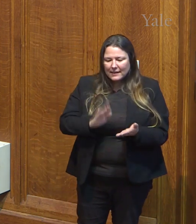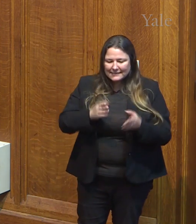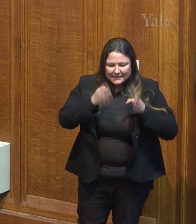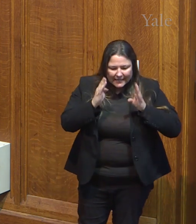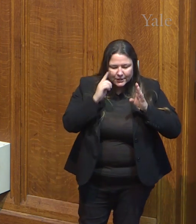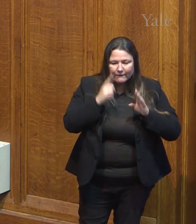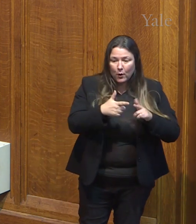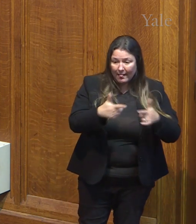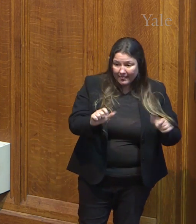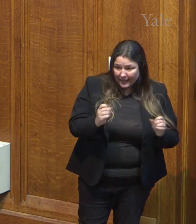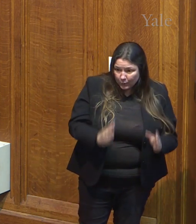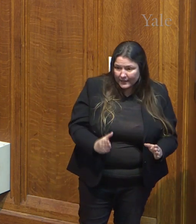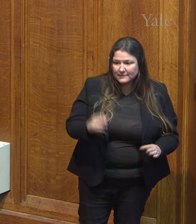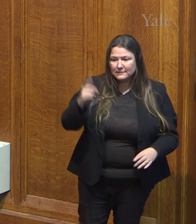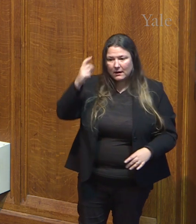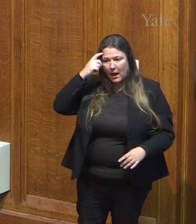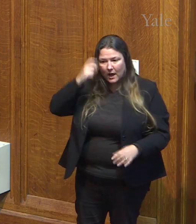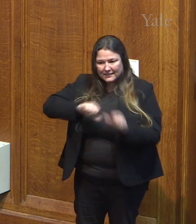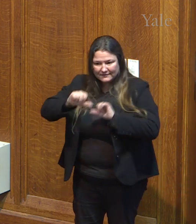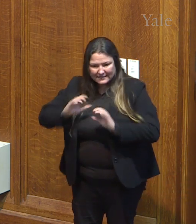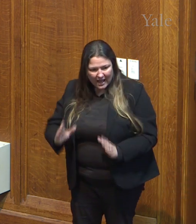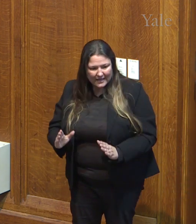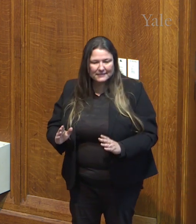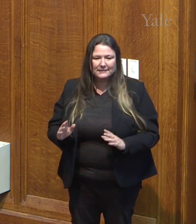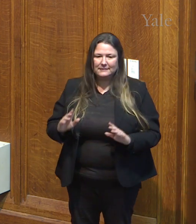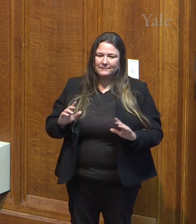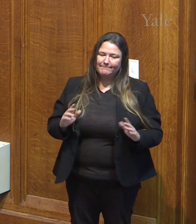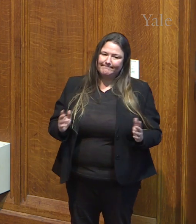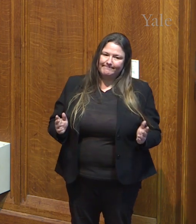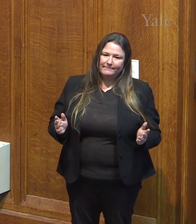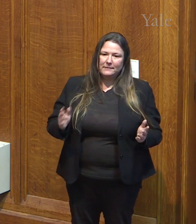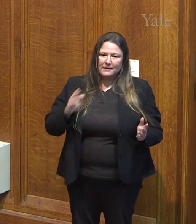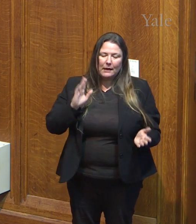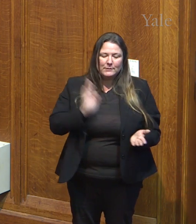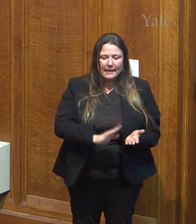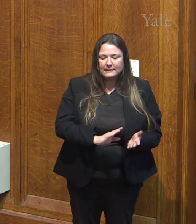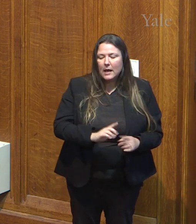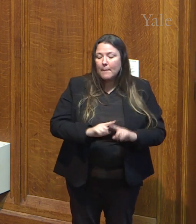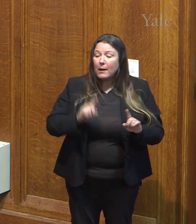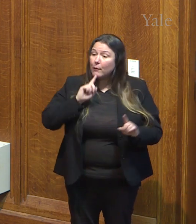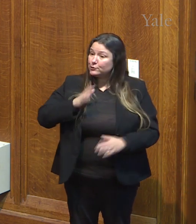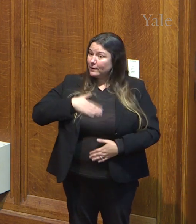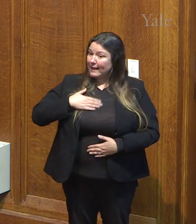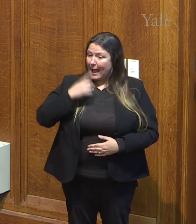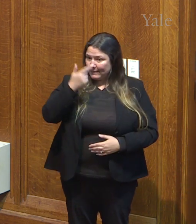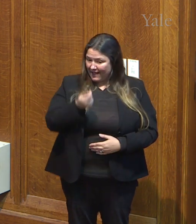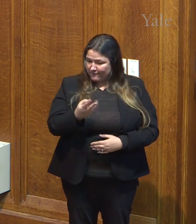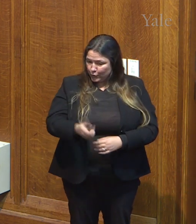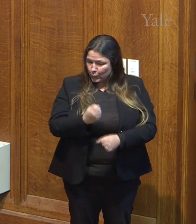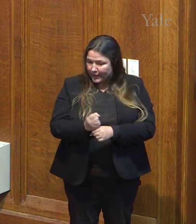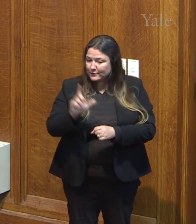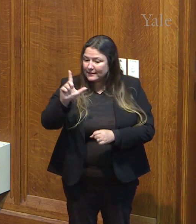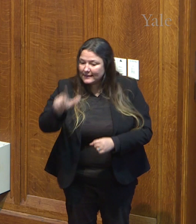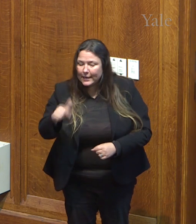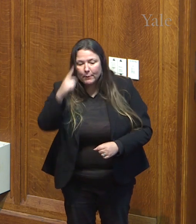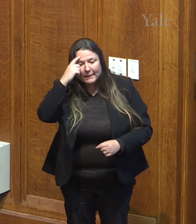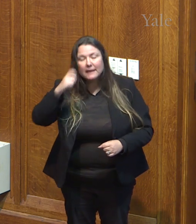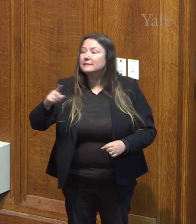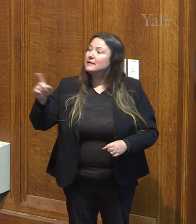than perhaps it ought to have. But anyway, I was very happy a few years later when I heard from Gerry that he was interested